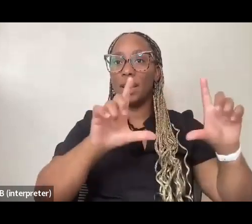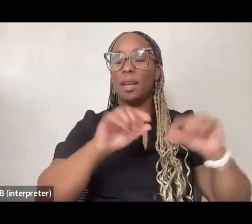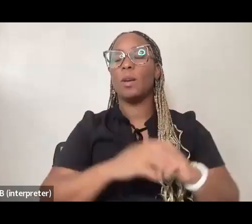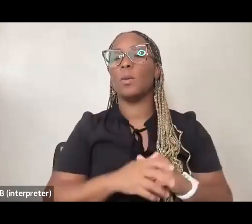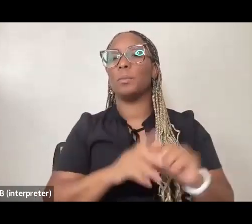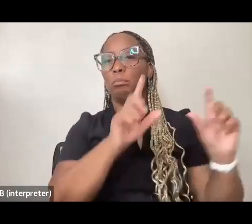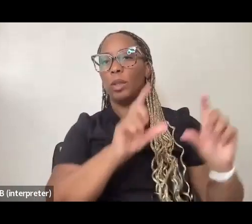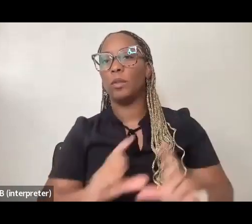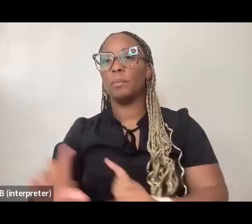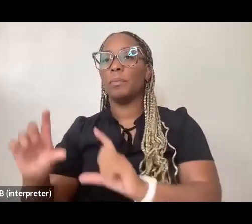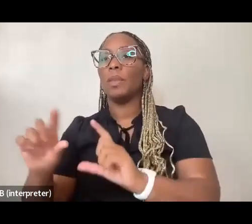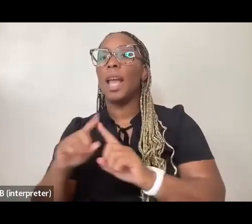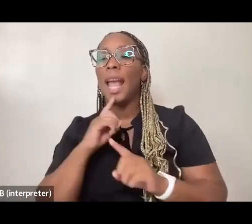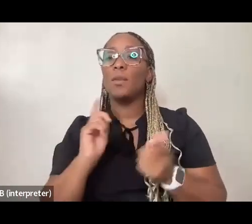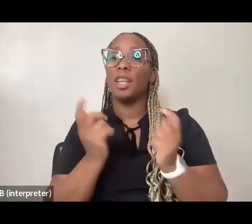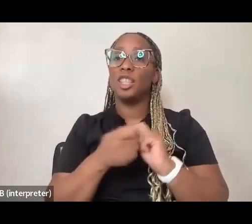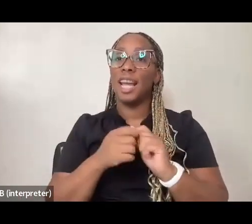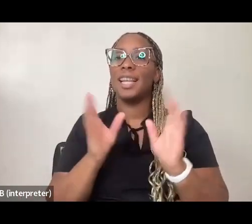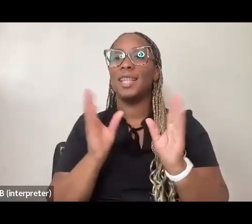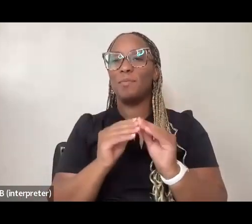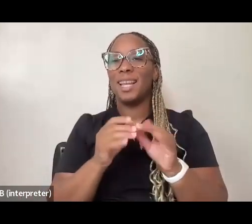You can also change the meetings language to ensure more accurate